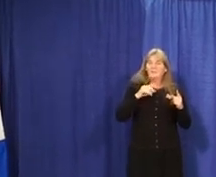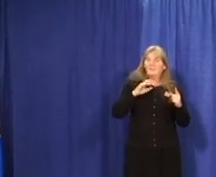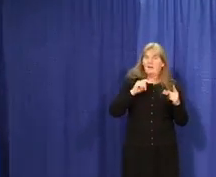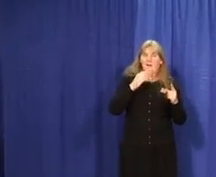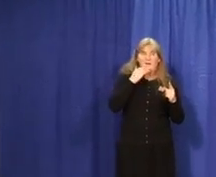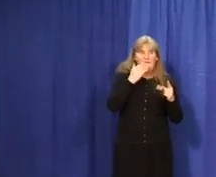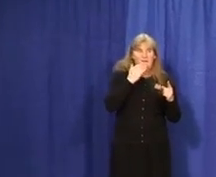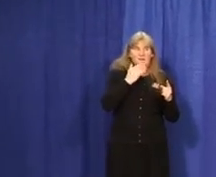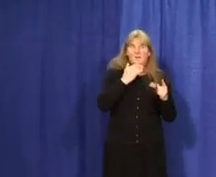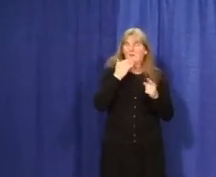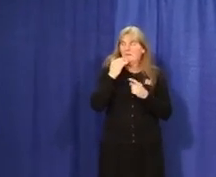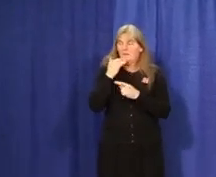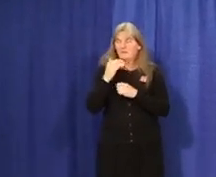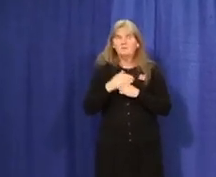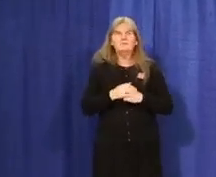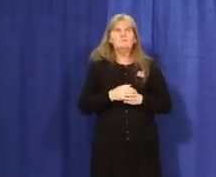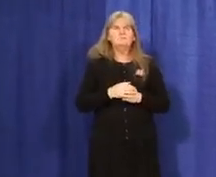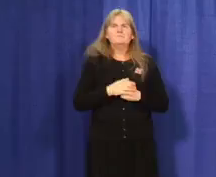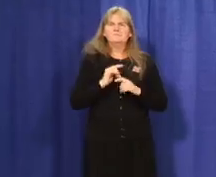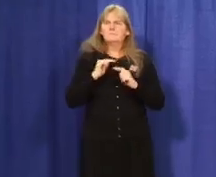Thank you, Premier Silver. Now to the phone lines and we